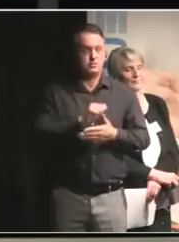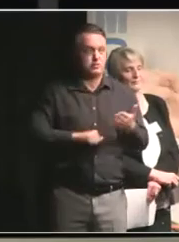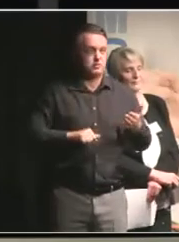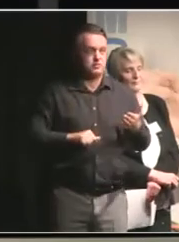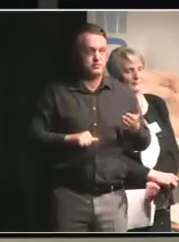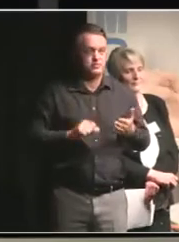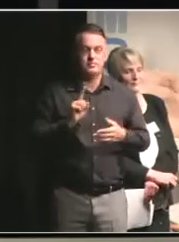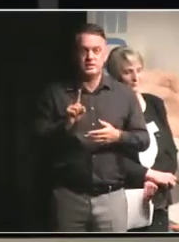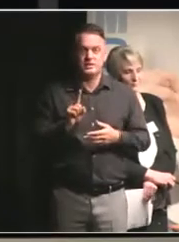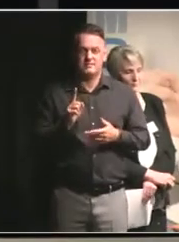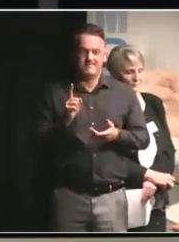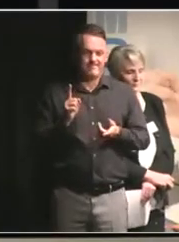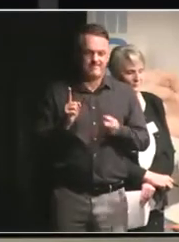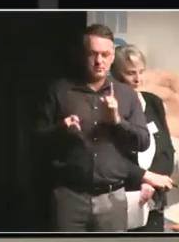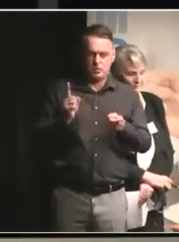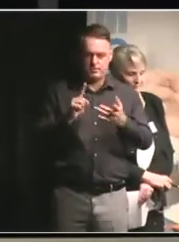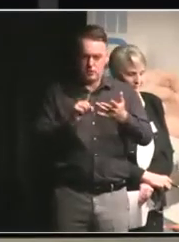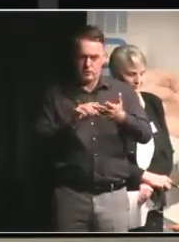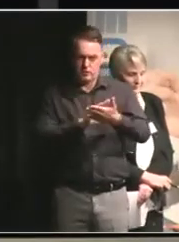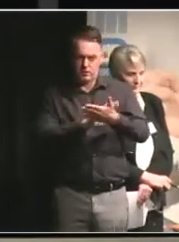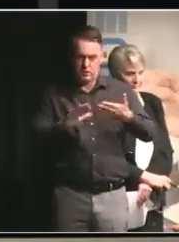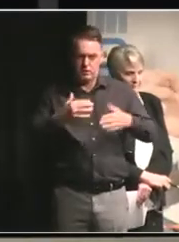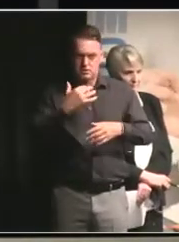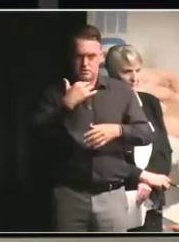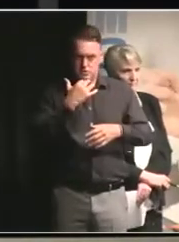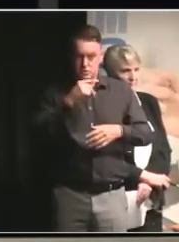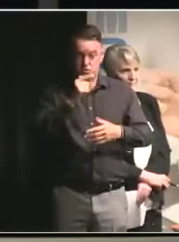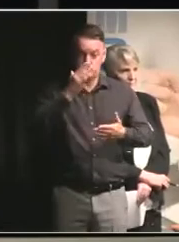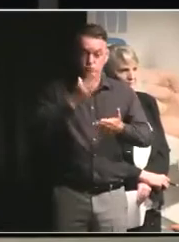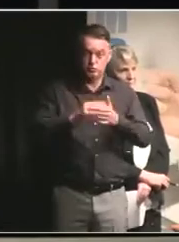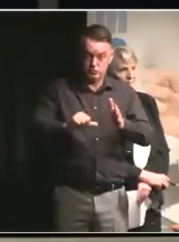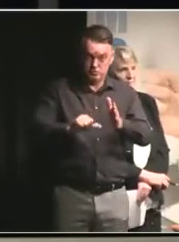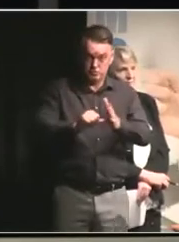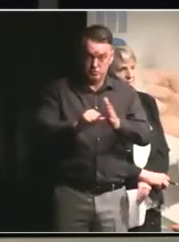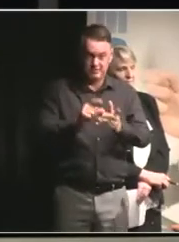somewhere in the overhead and those true costs aren't really felt and seen and in chemistry